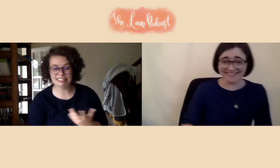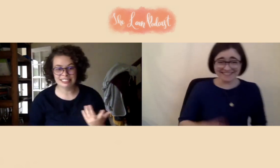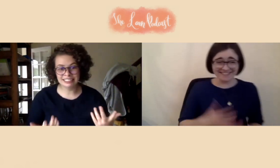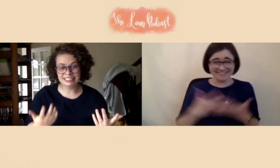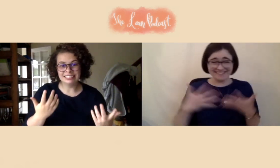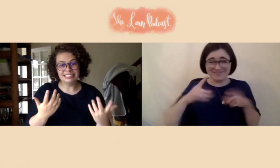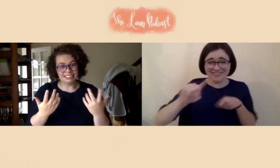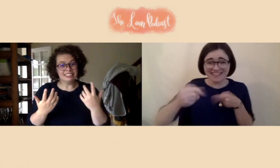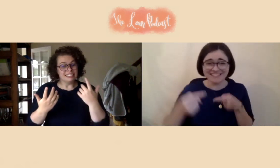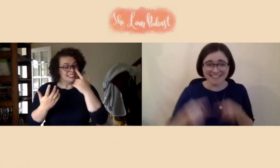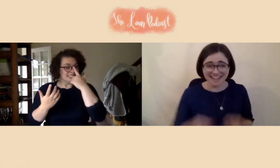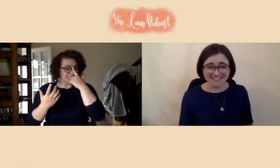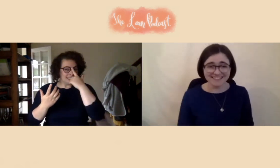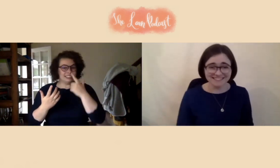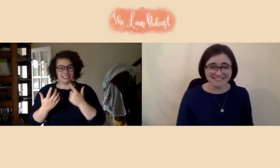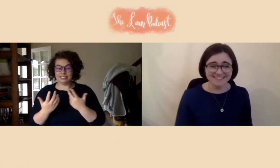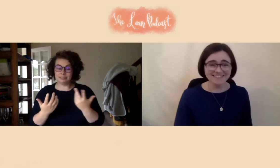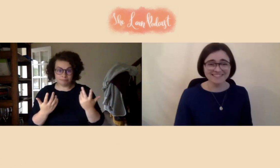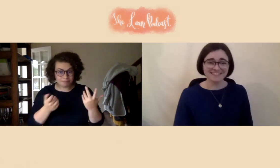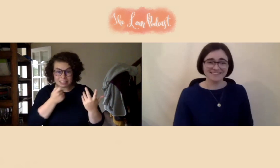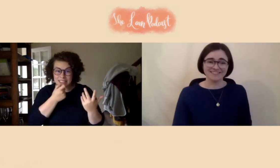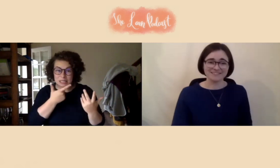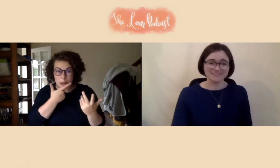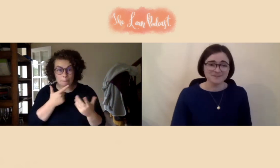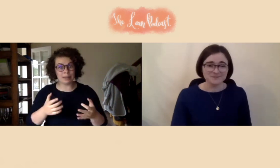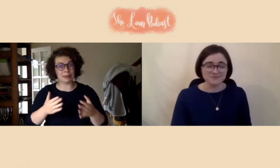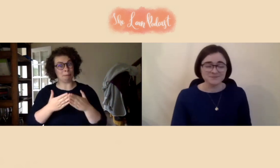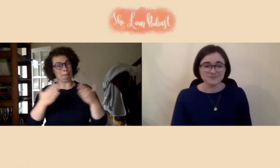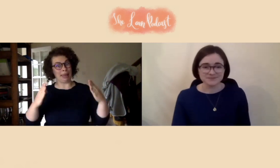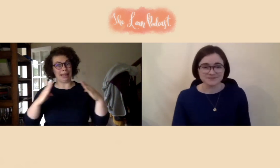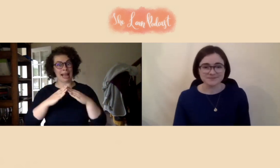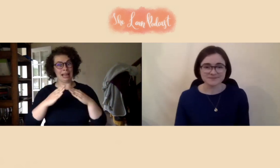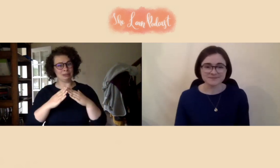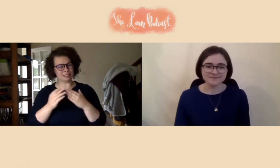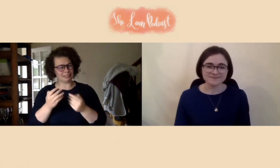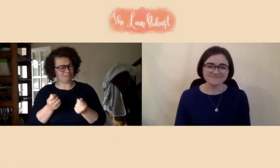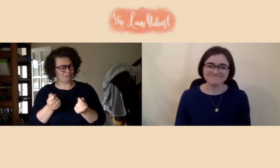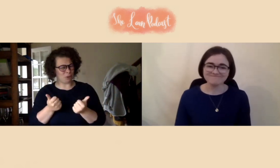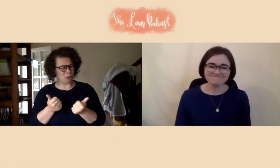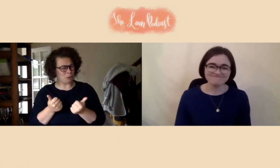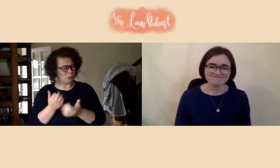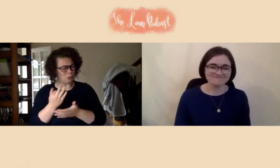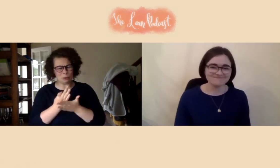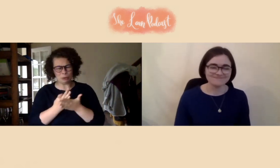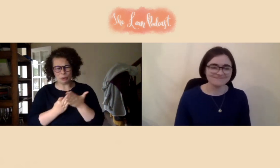Dublin, isn't the best place for big houses, even if you are working.